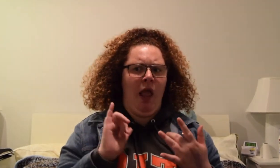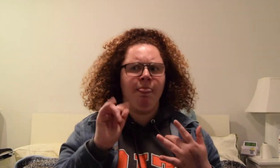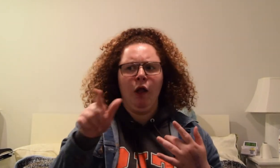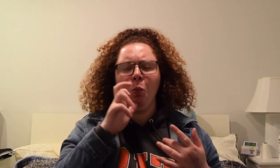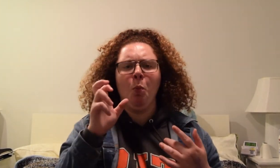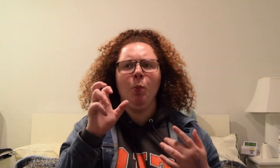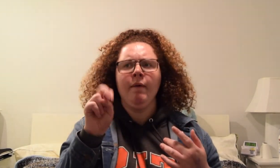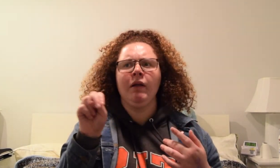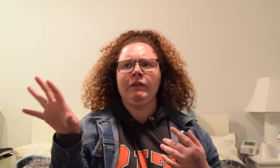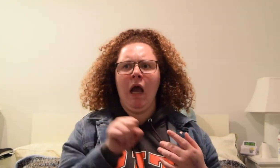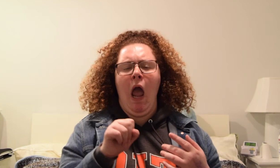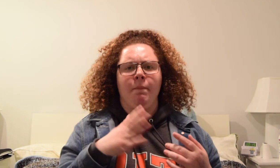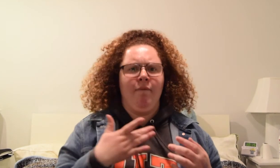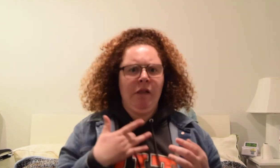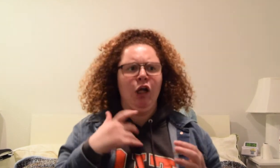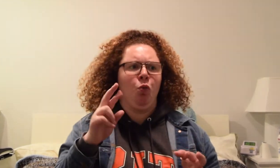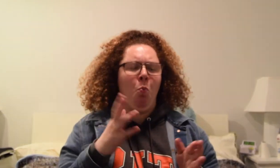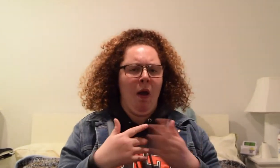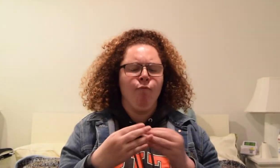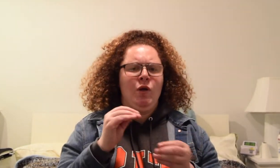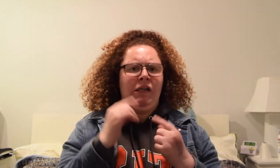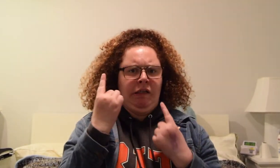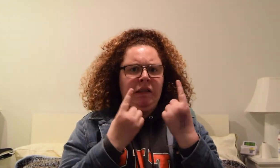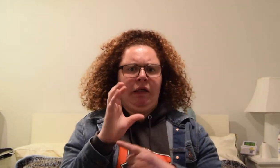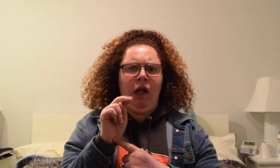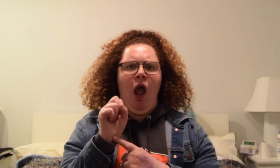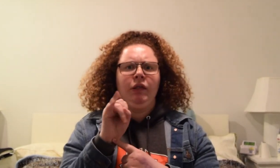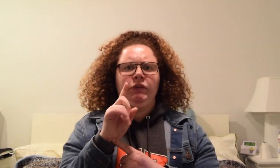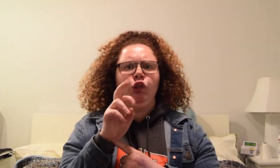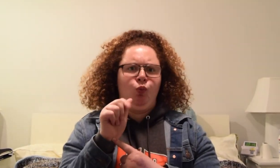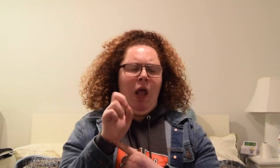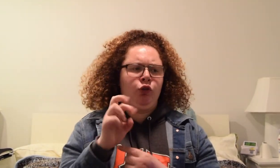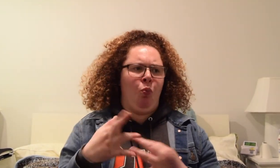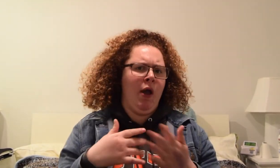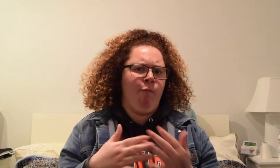They don't take my feelings or whatever in consideration